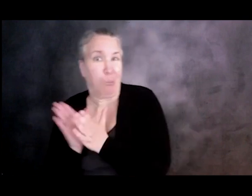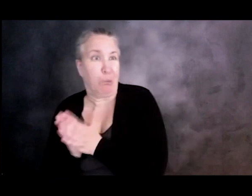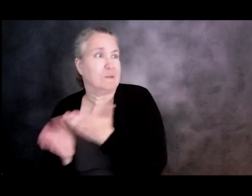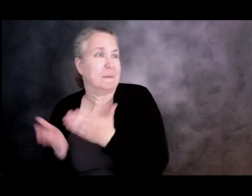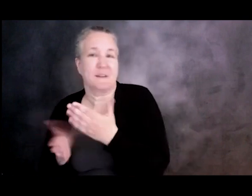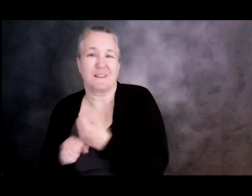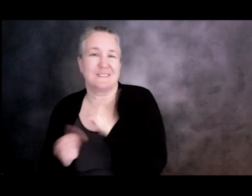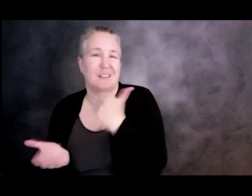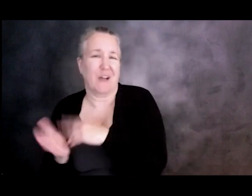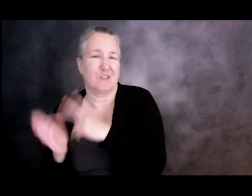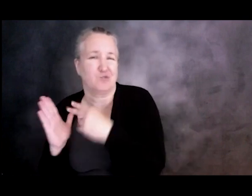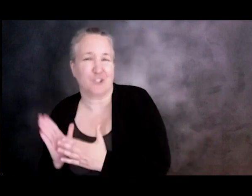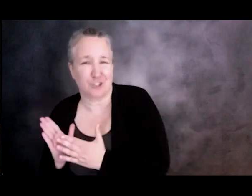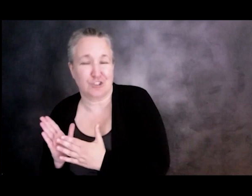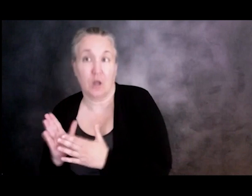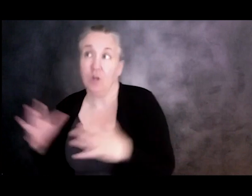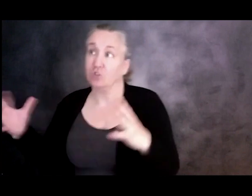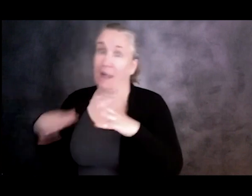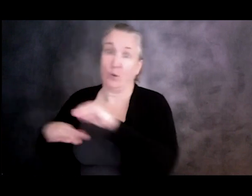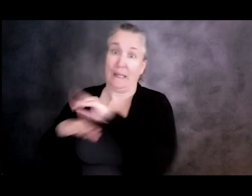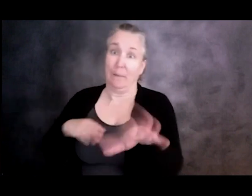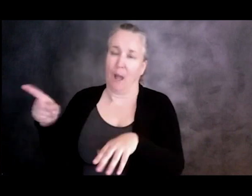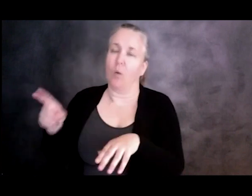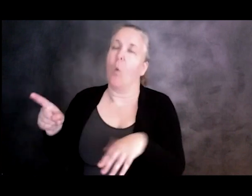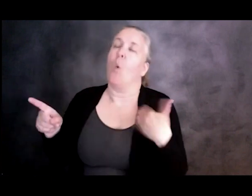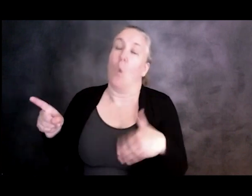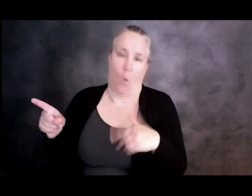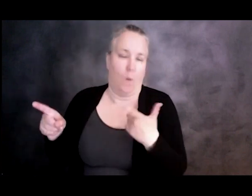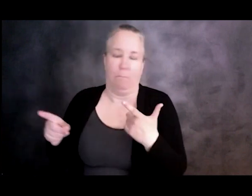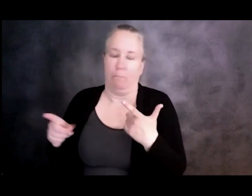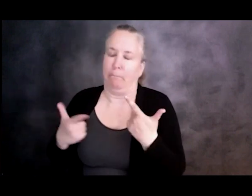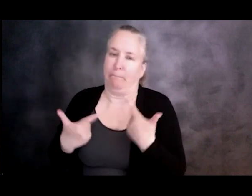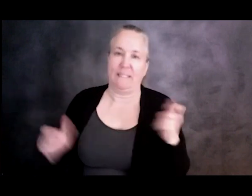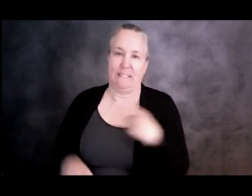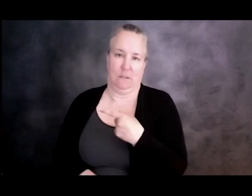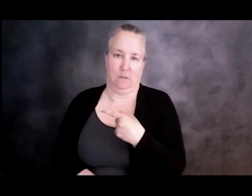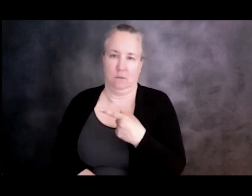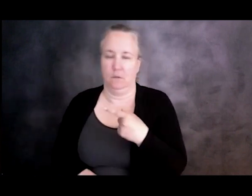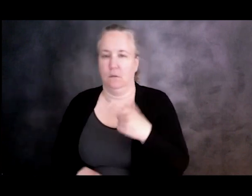So the impact that Hollywood has is tremendous as part of its ideological, economic, political function.